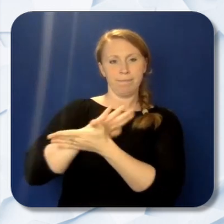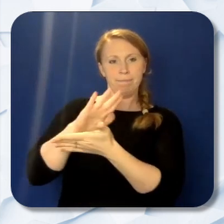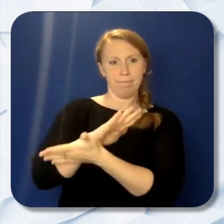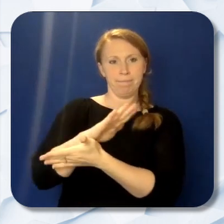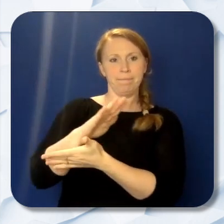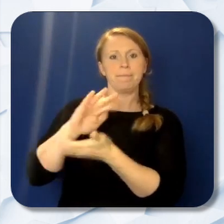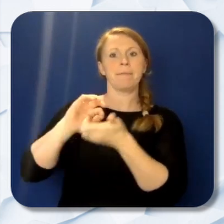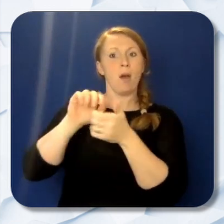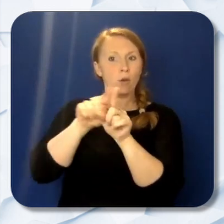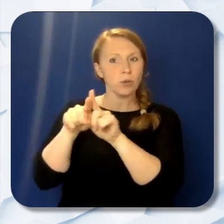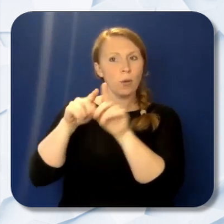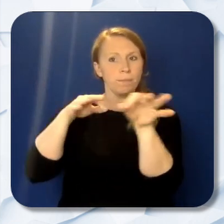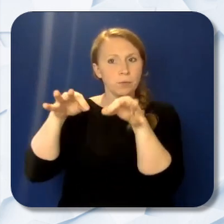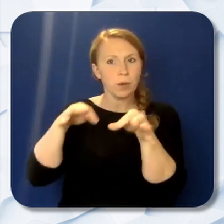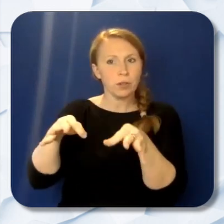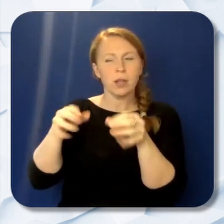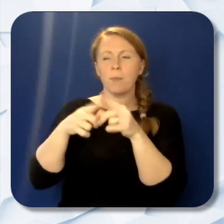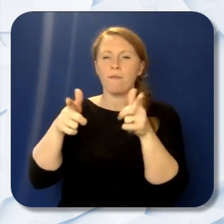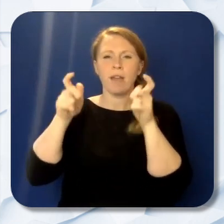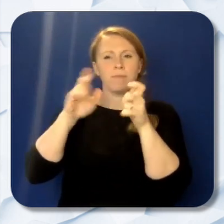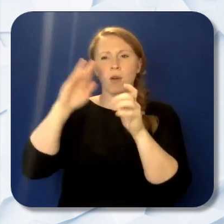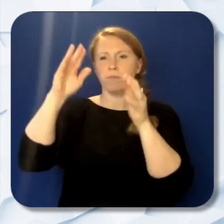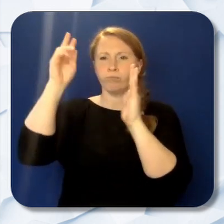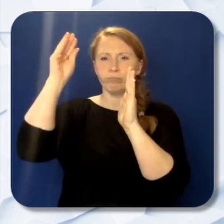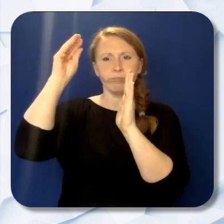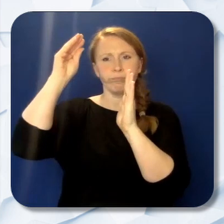so I will just run through them quickly on how you can obtain um free naloxone through the